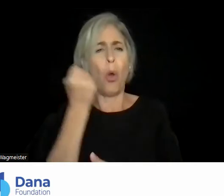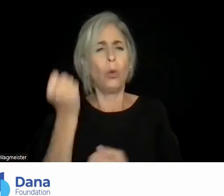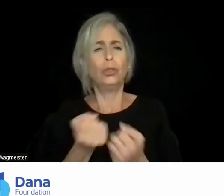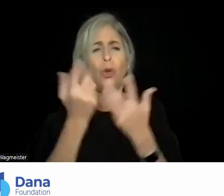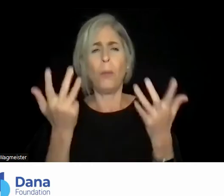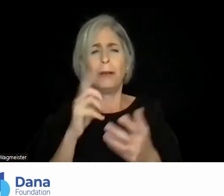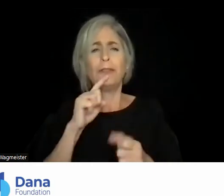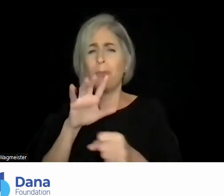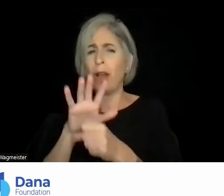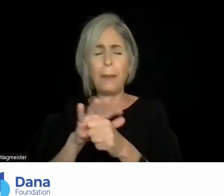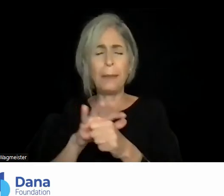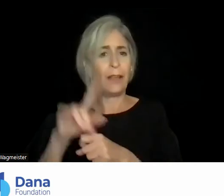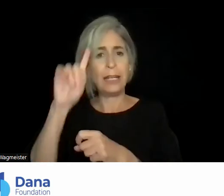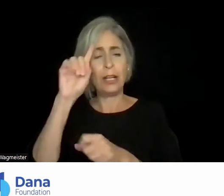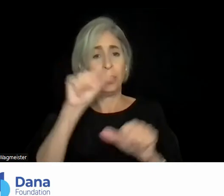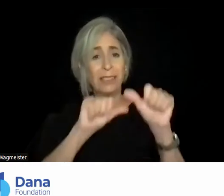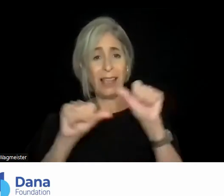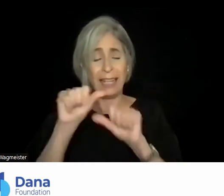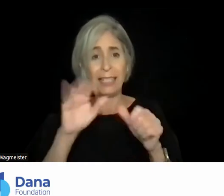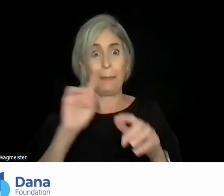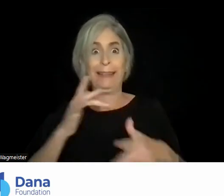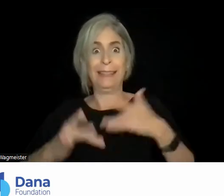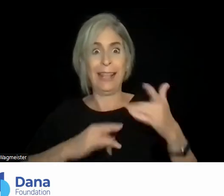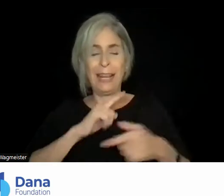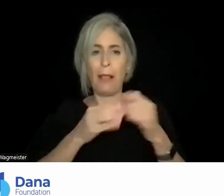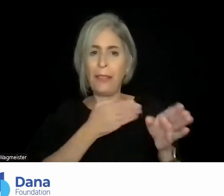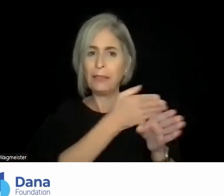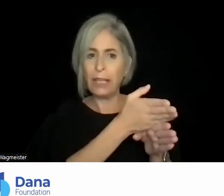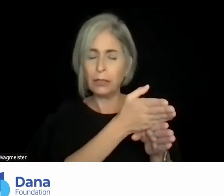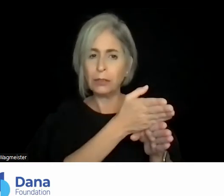quality of life for different people. I think neuroscience hold